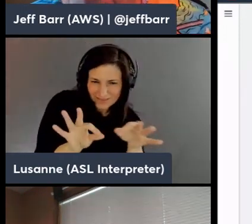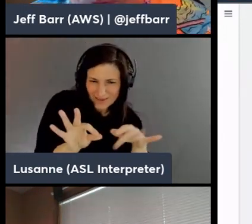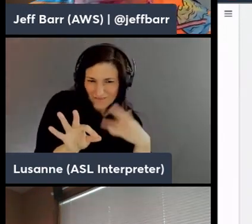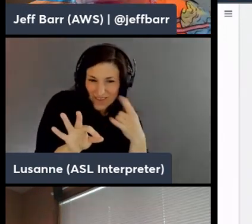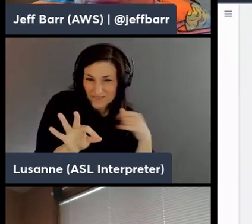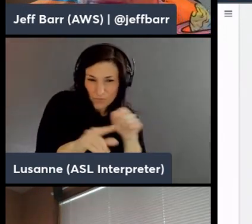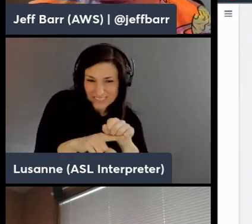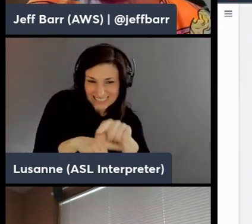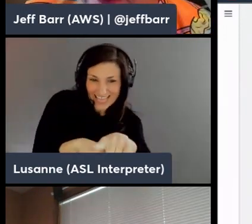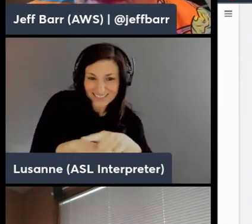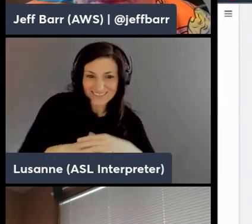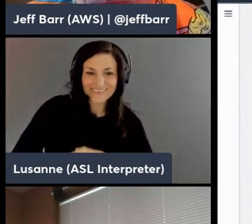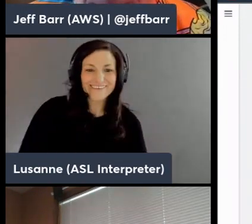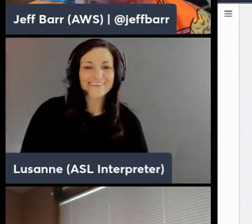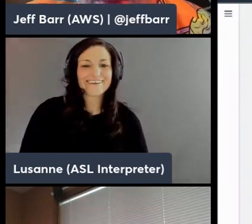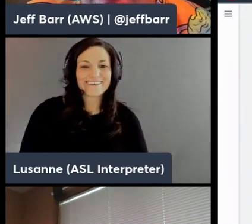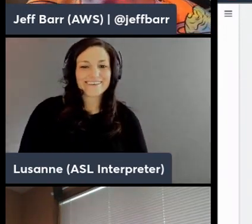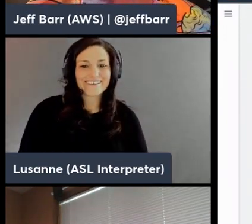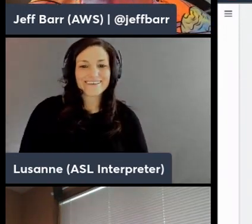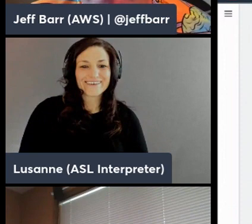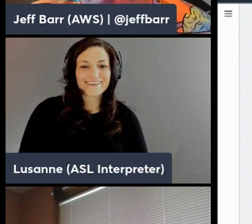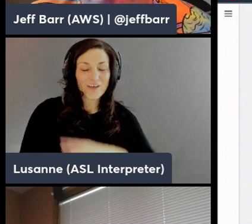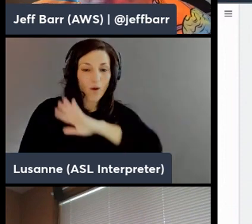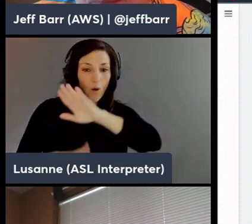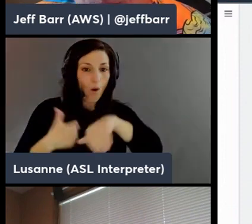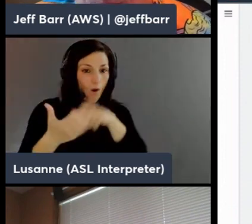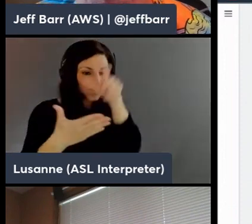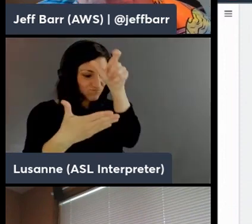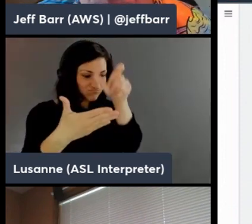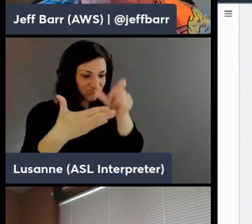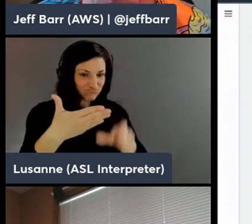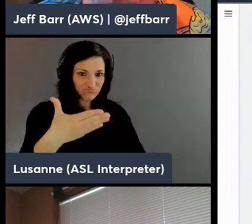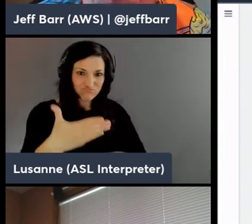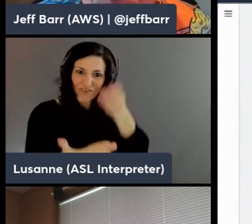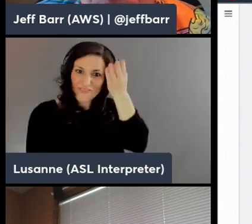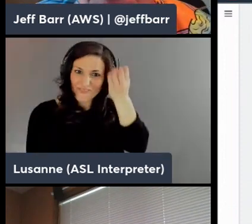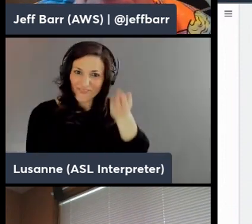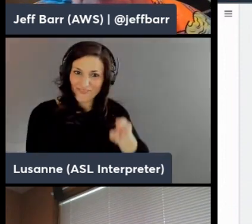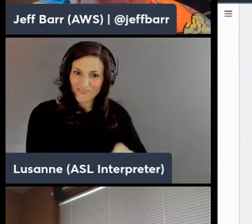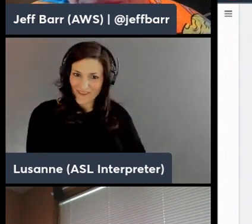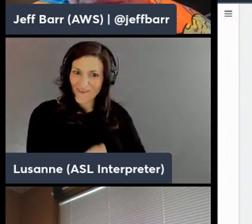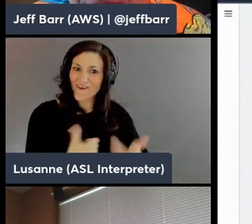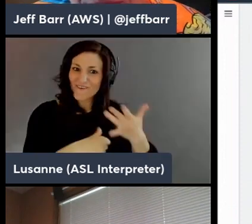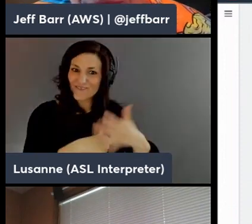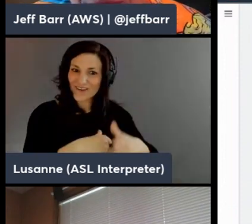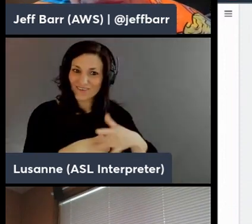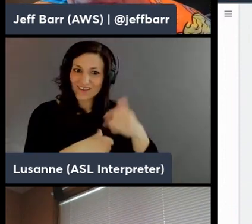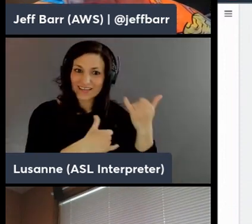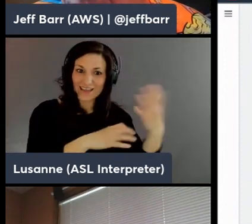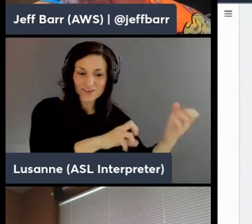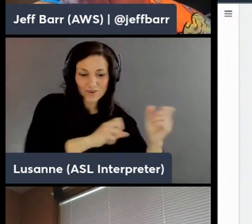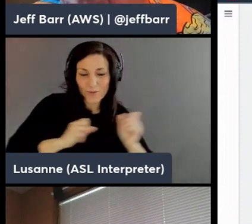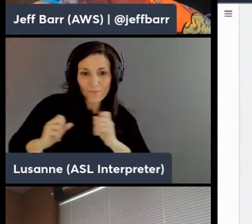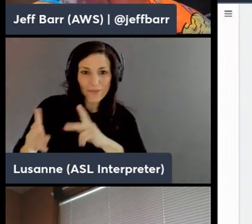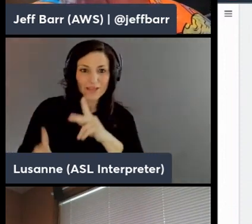So all of that is there so that you can, again, you can go back to Unity now. Maybe you tweak your game a little bit